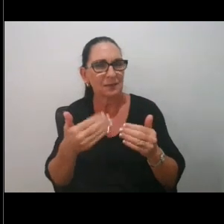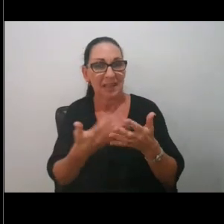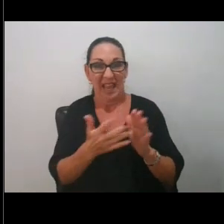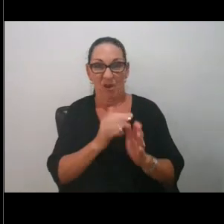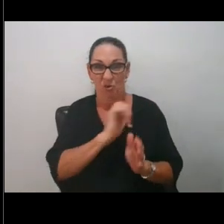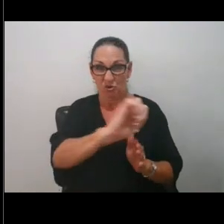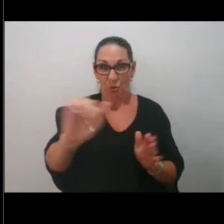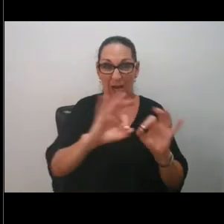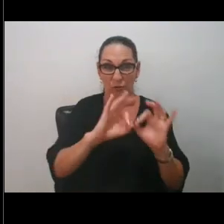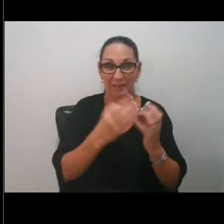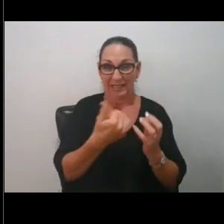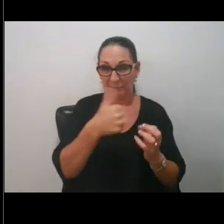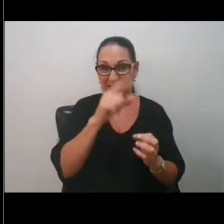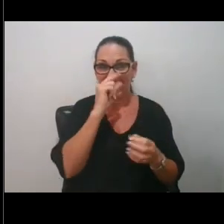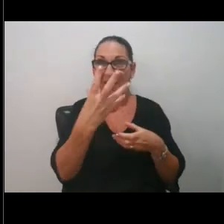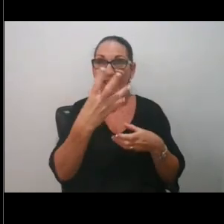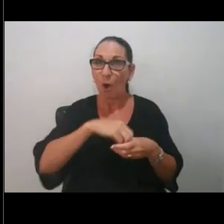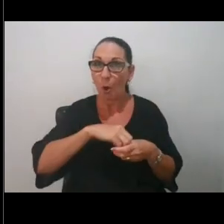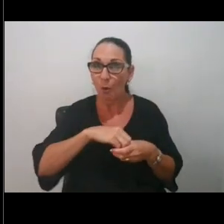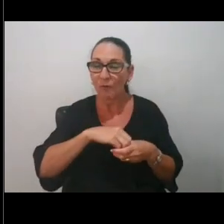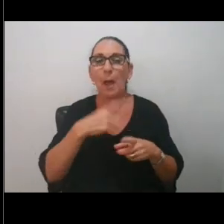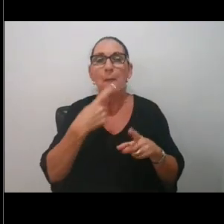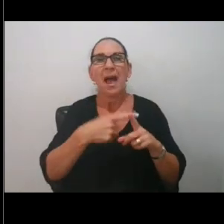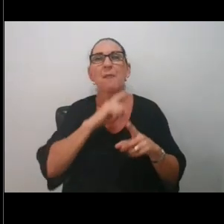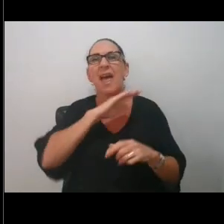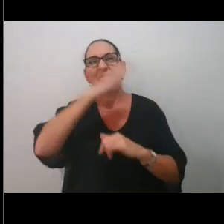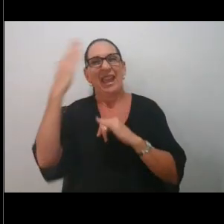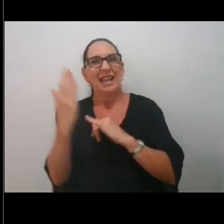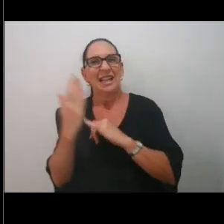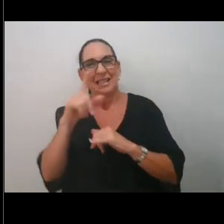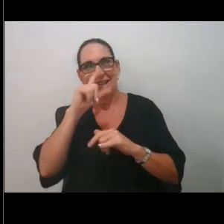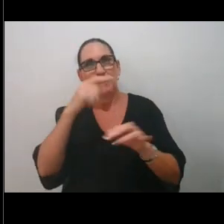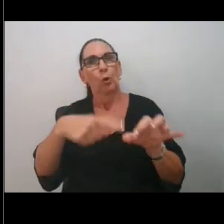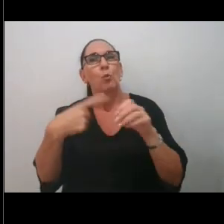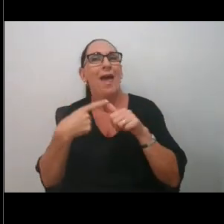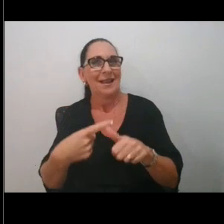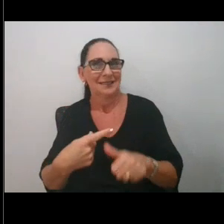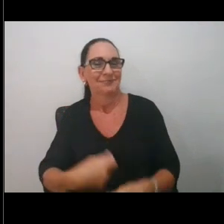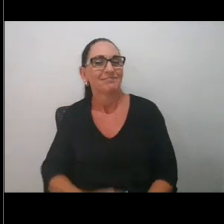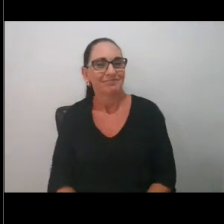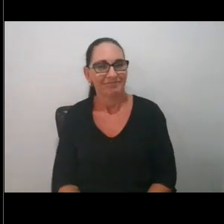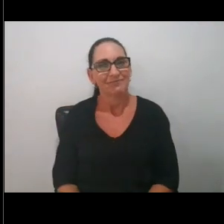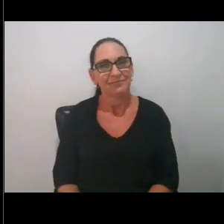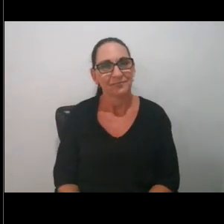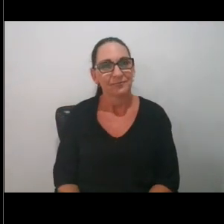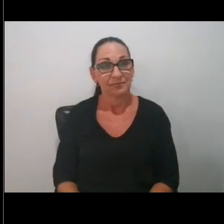wrapping up with a Q&A section at the end as discussed and now I'm going to hand over to